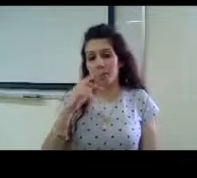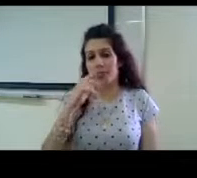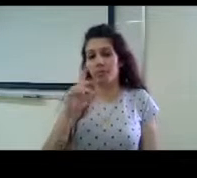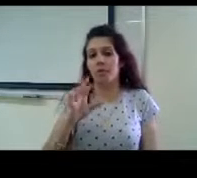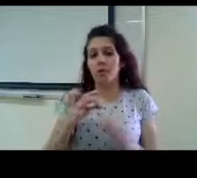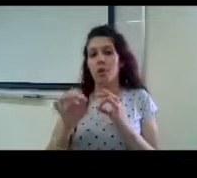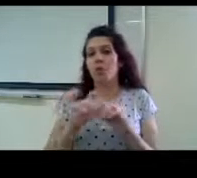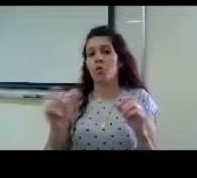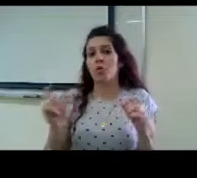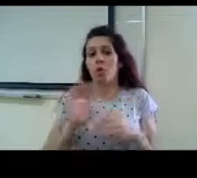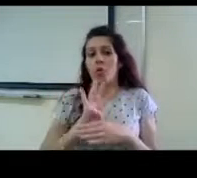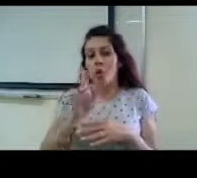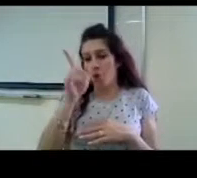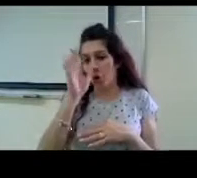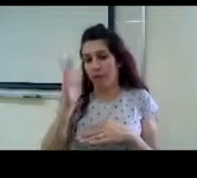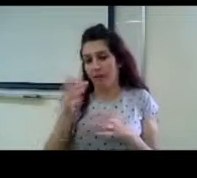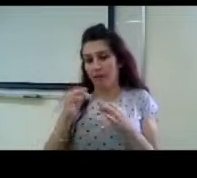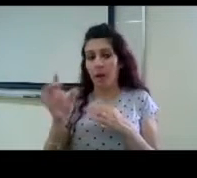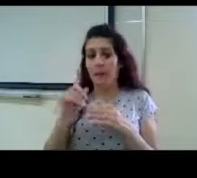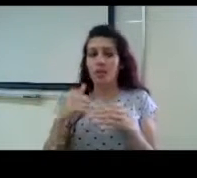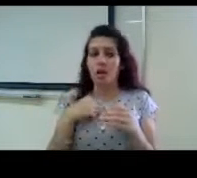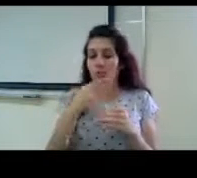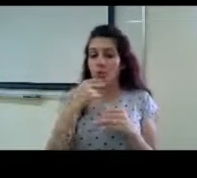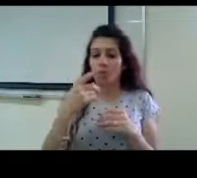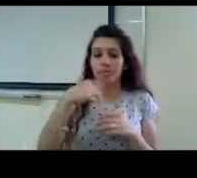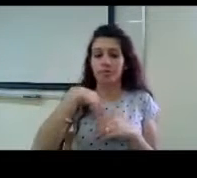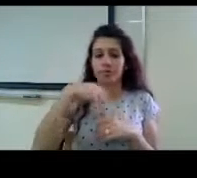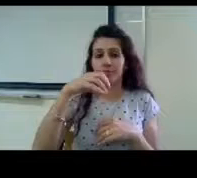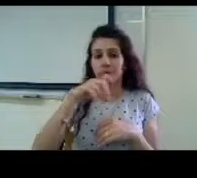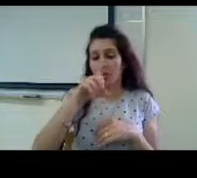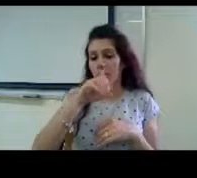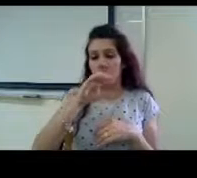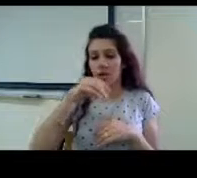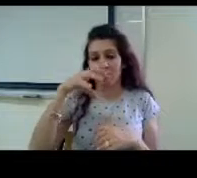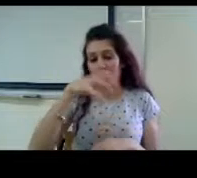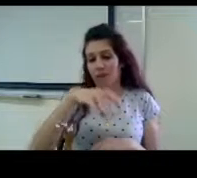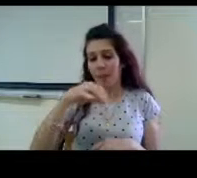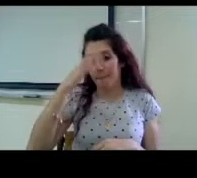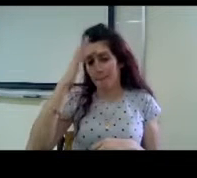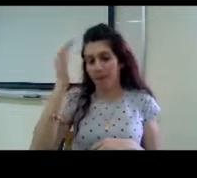also to make it available via Wi-Fi hotspots that are that the